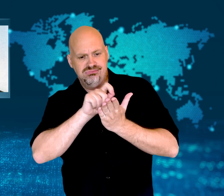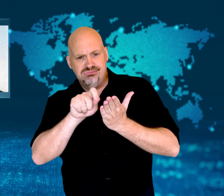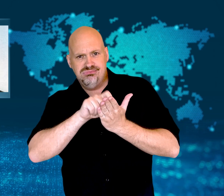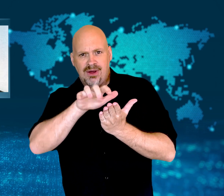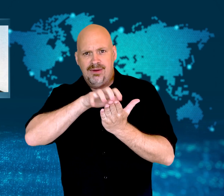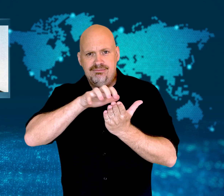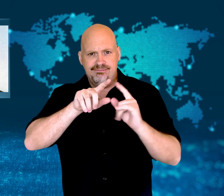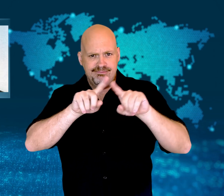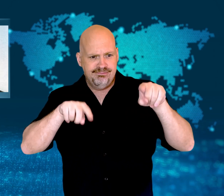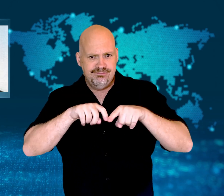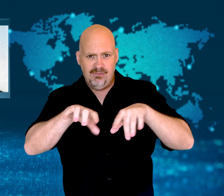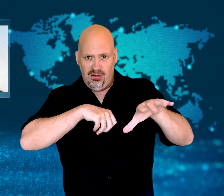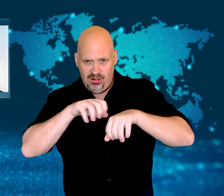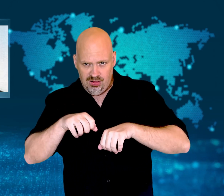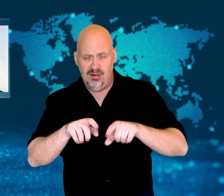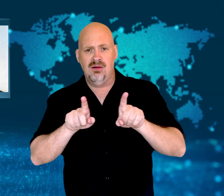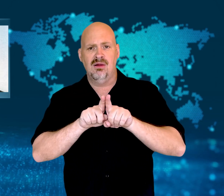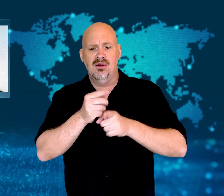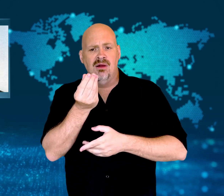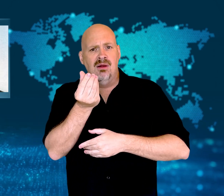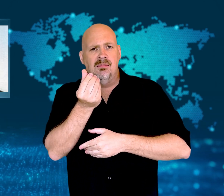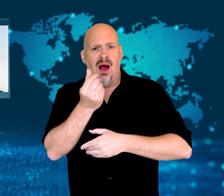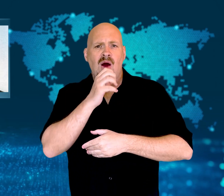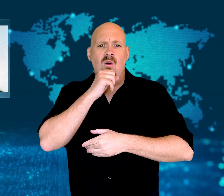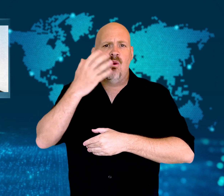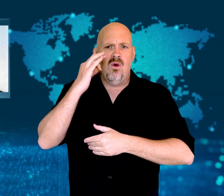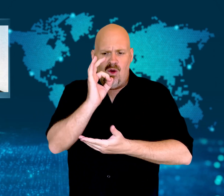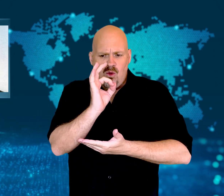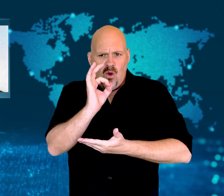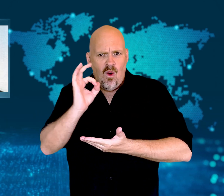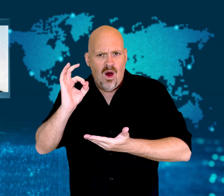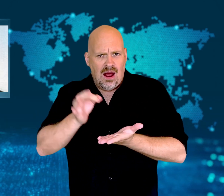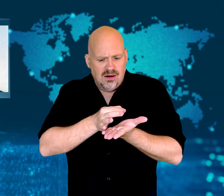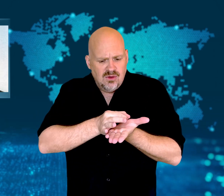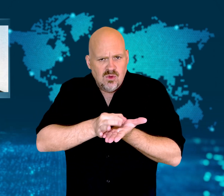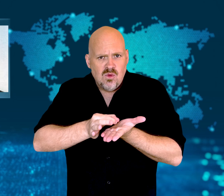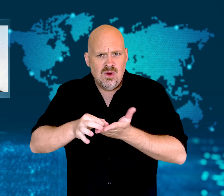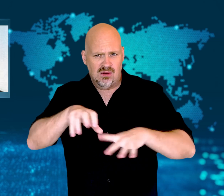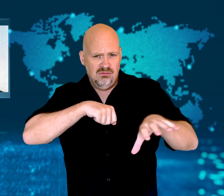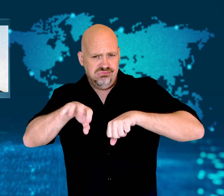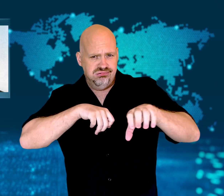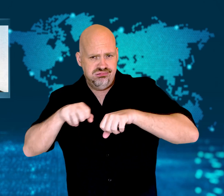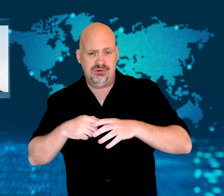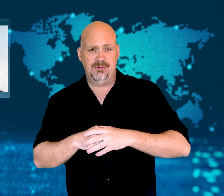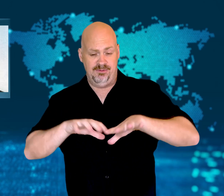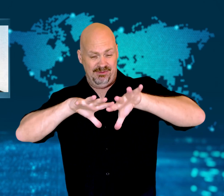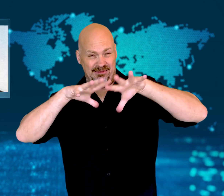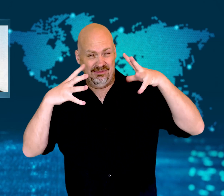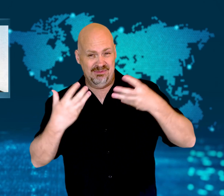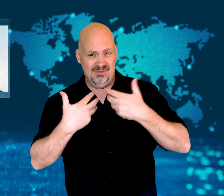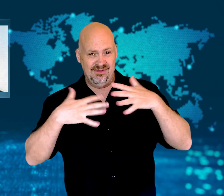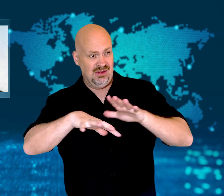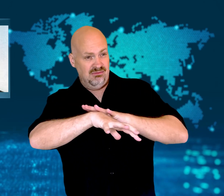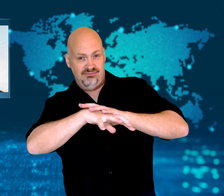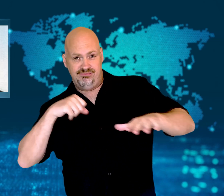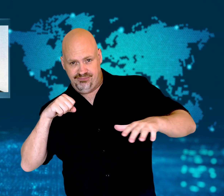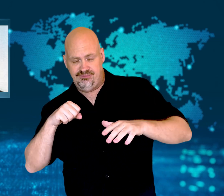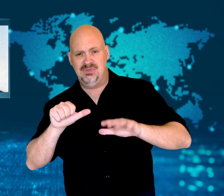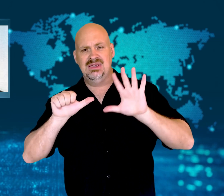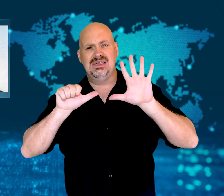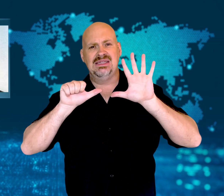They took the scroll, antique stamps, calligraphy by Mao, and several copper coins.